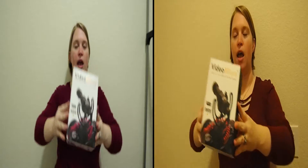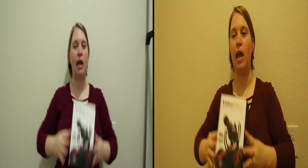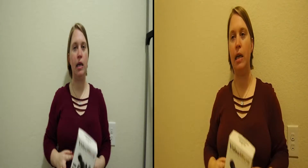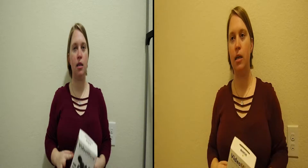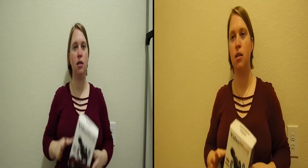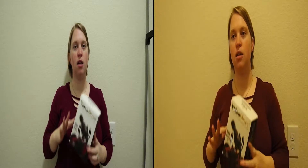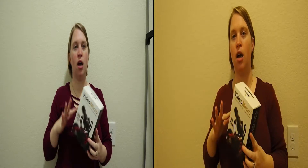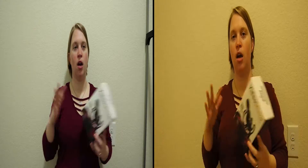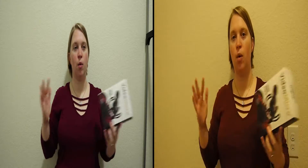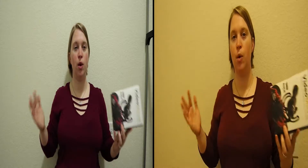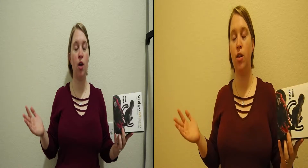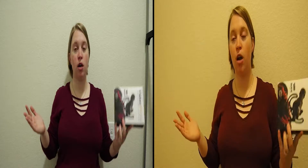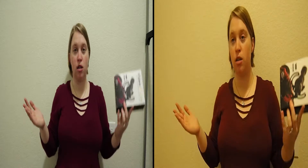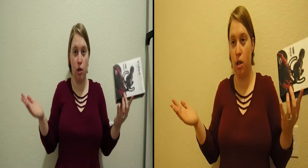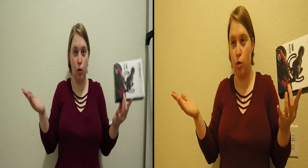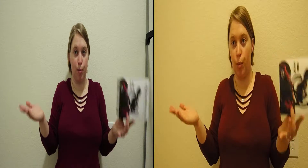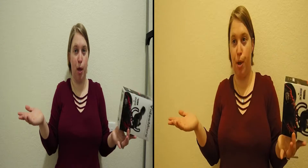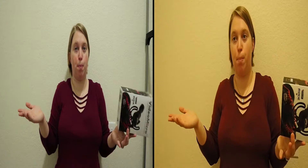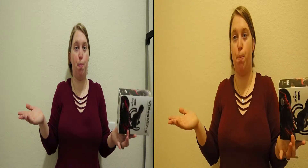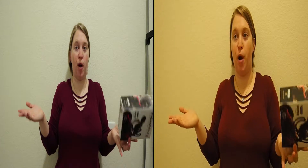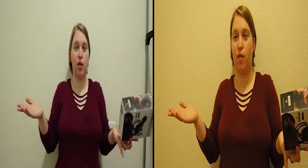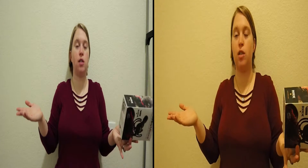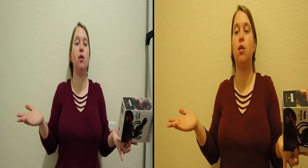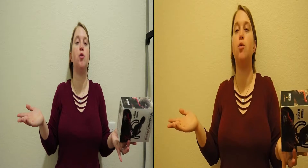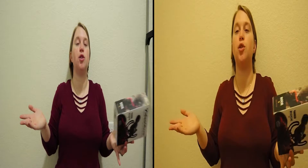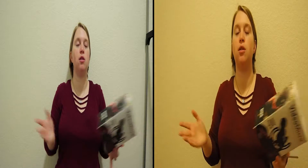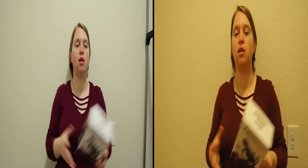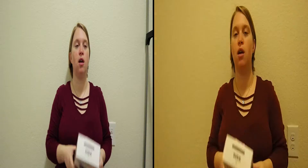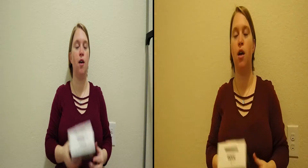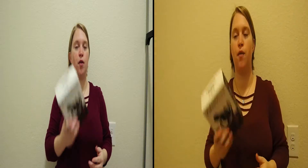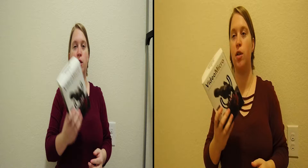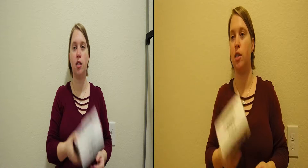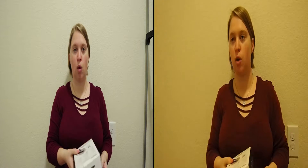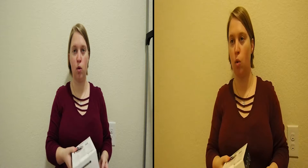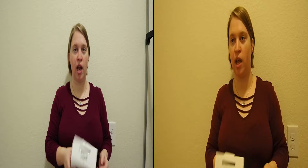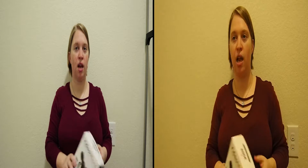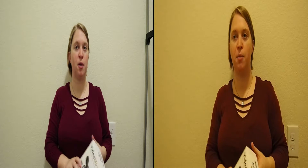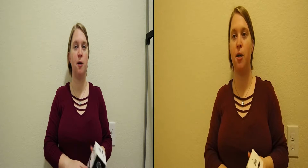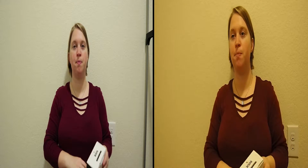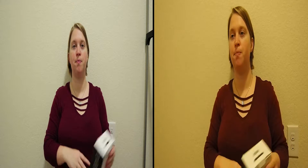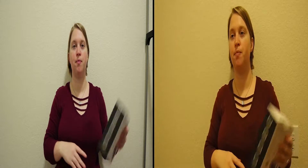and we thought this would be perfect solution for this old camera